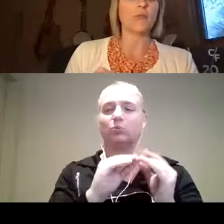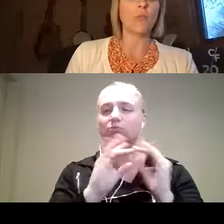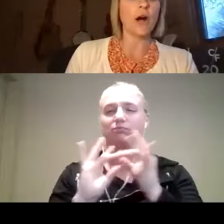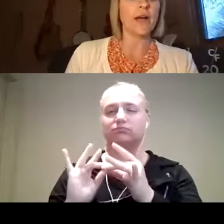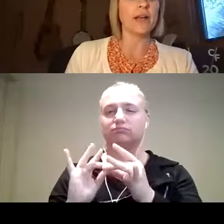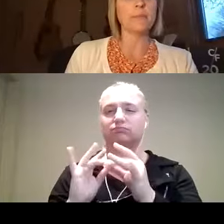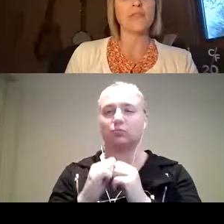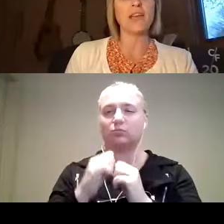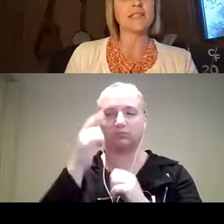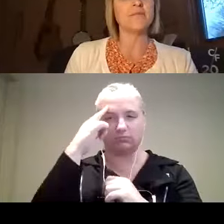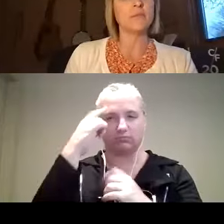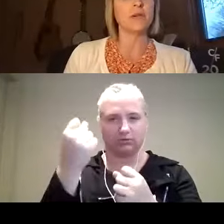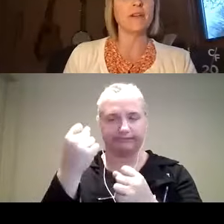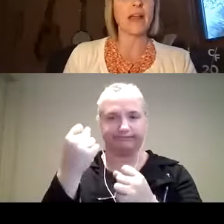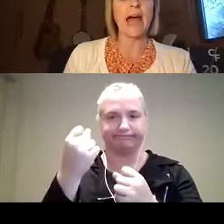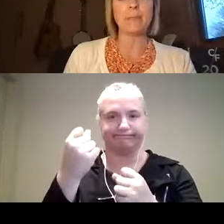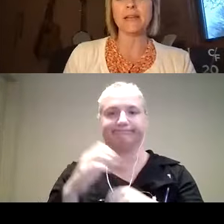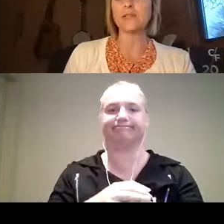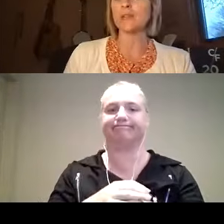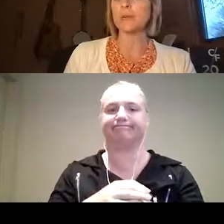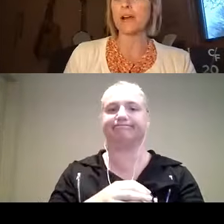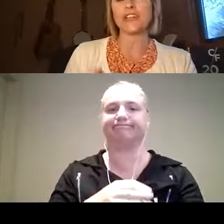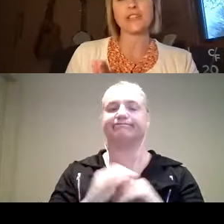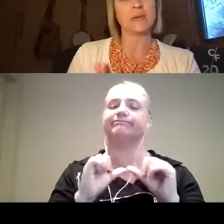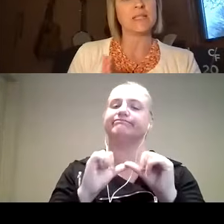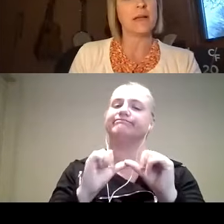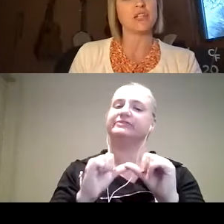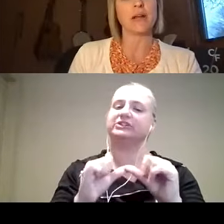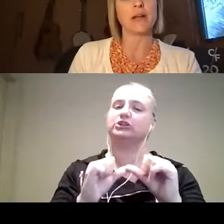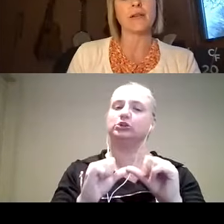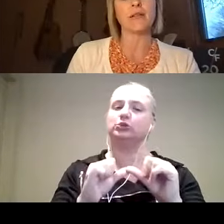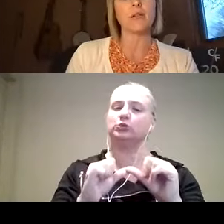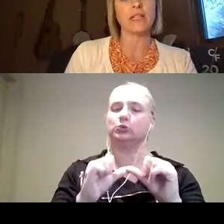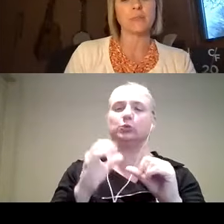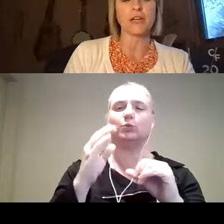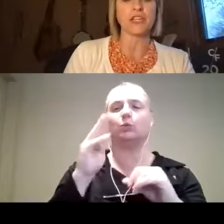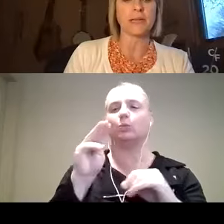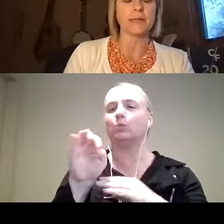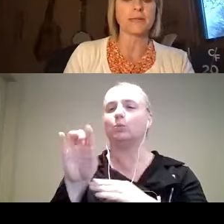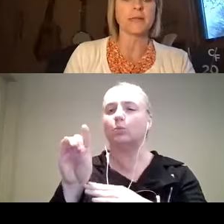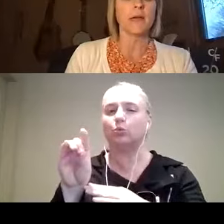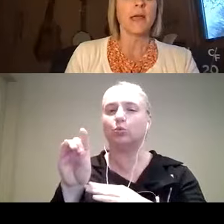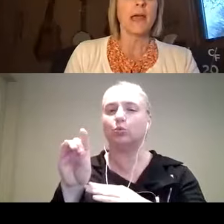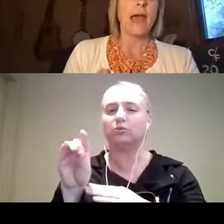One in a pervasive mood of unhappiness or depression. So, it's mentioned right there in the law depression is.